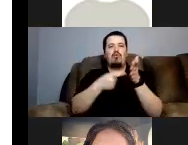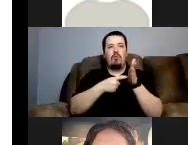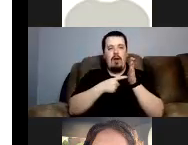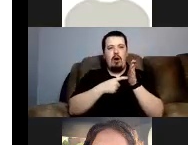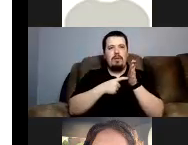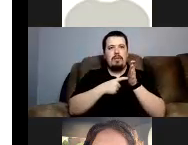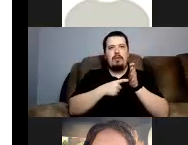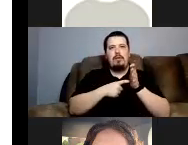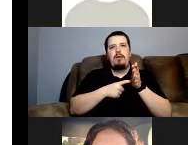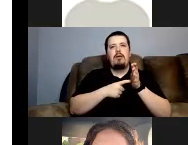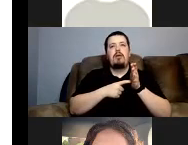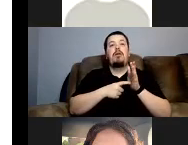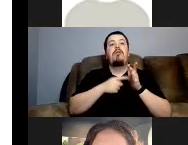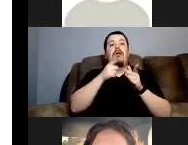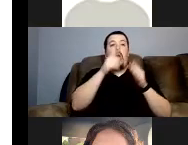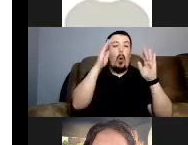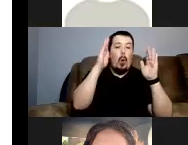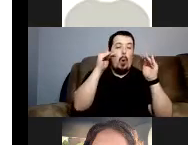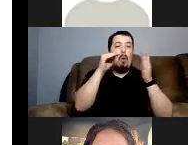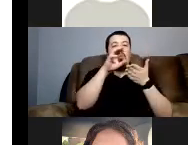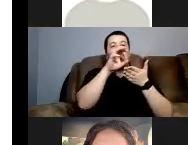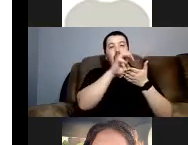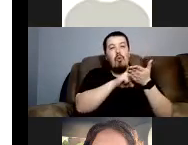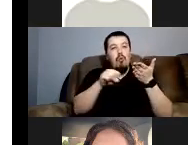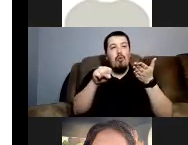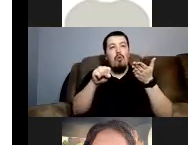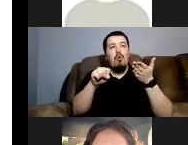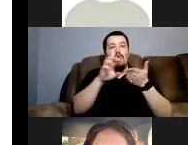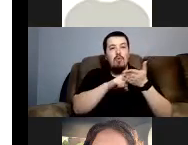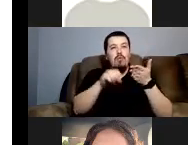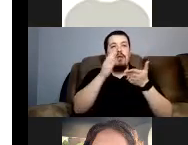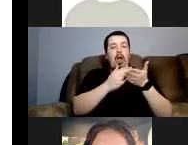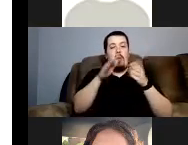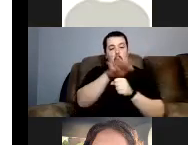the General Assembly was hoping to remove some local authorities when it comes to public health